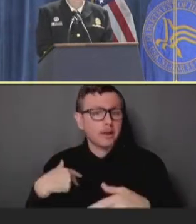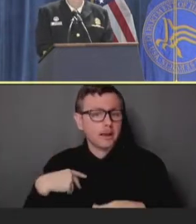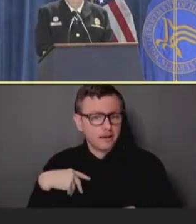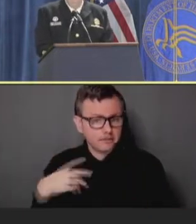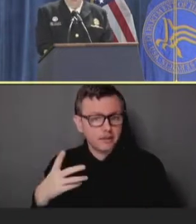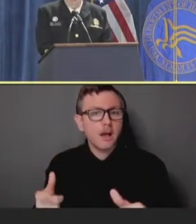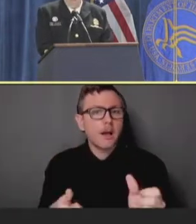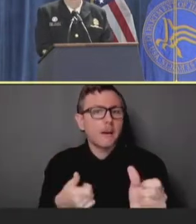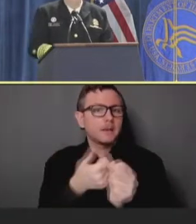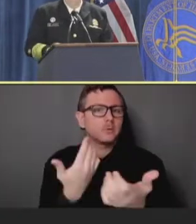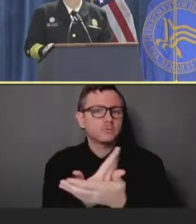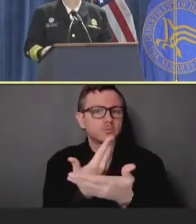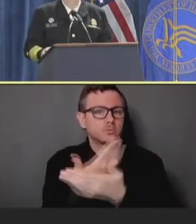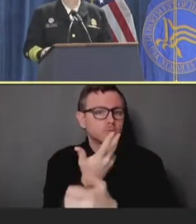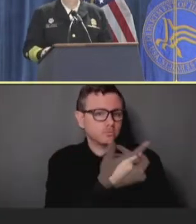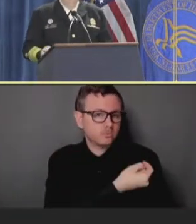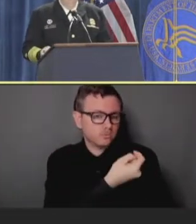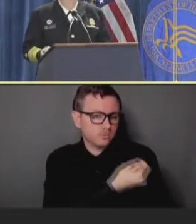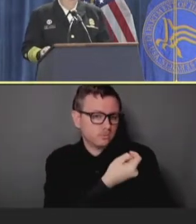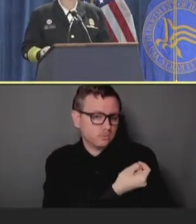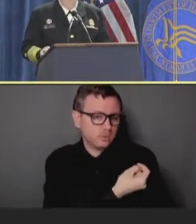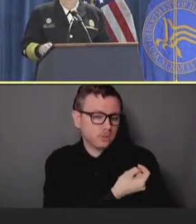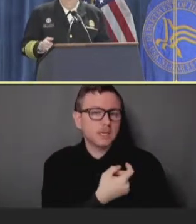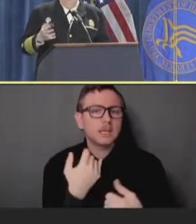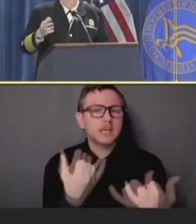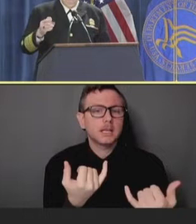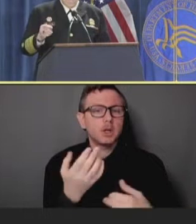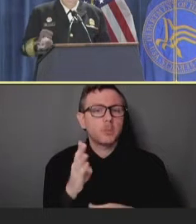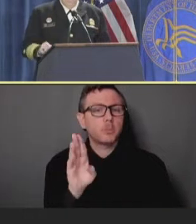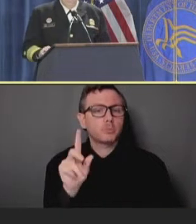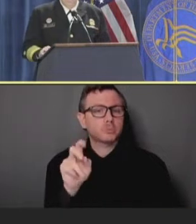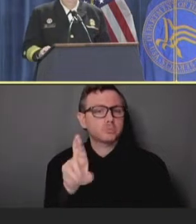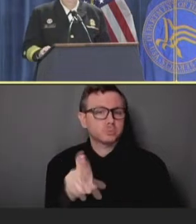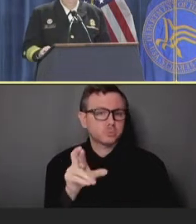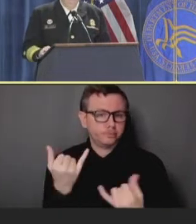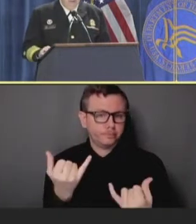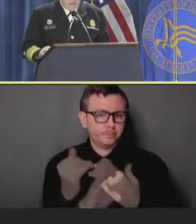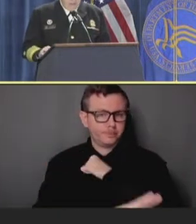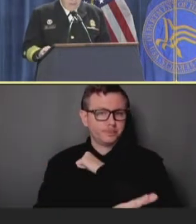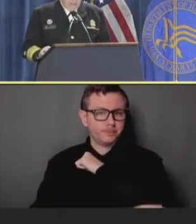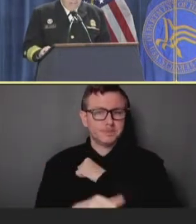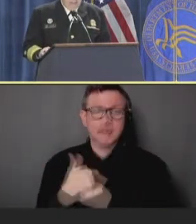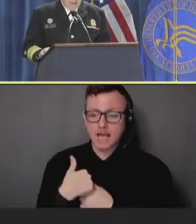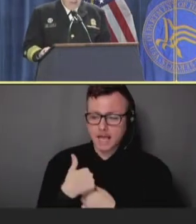this fall, their booster this fall. As Ann mentioned, I received it yesterday.